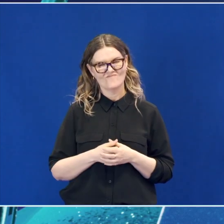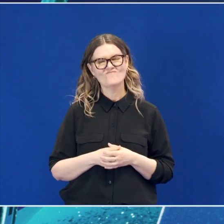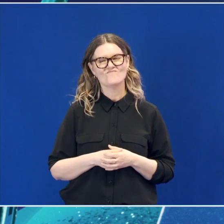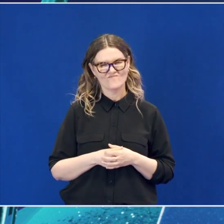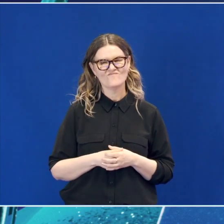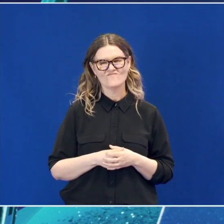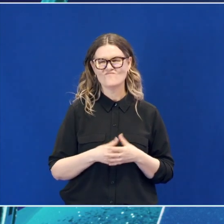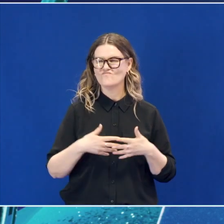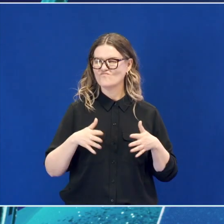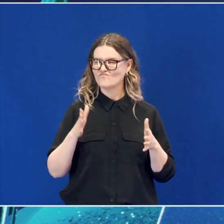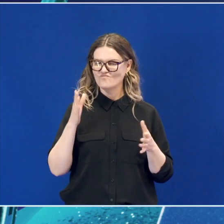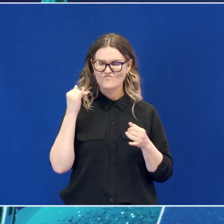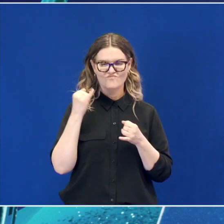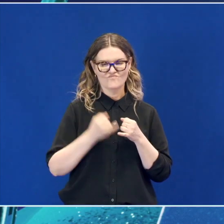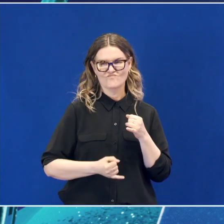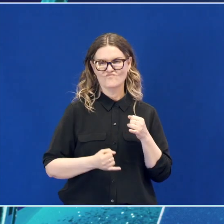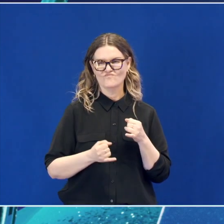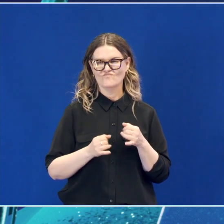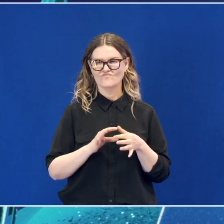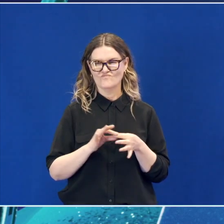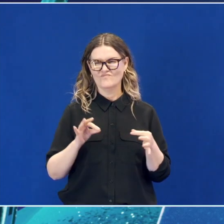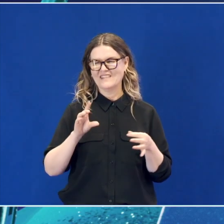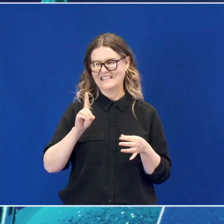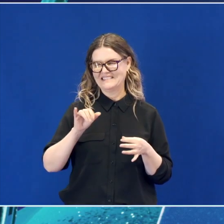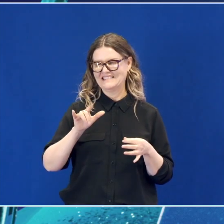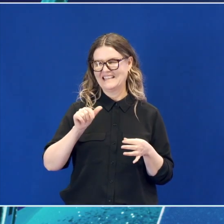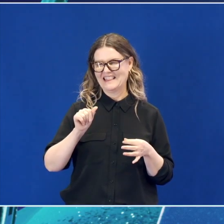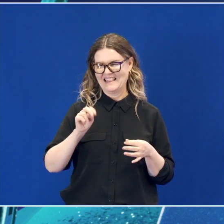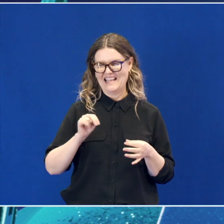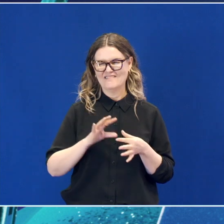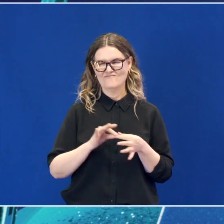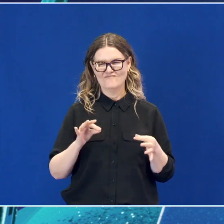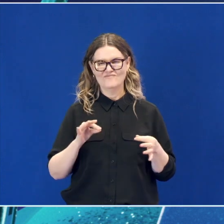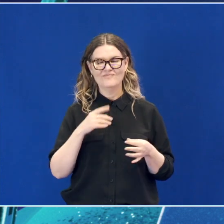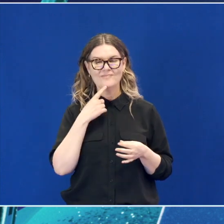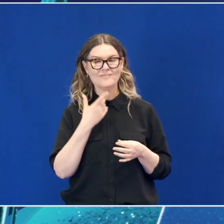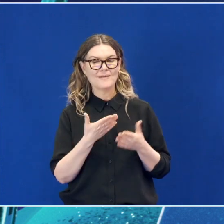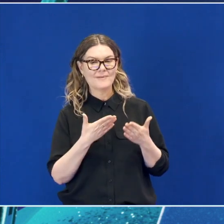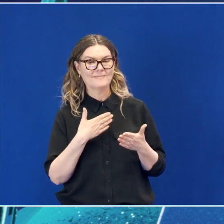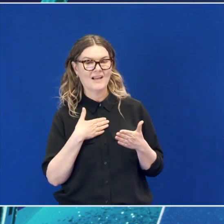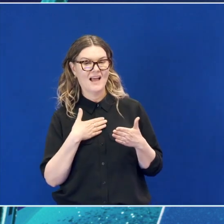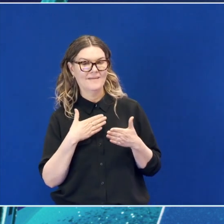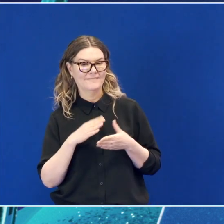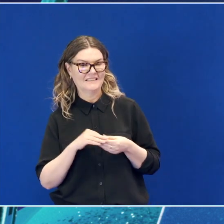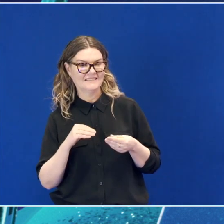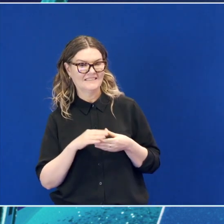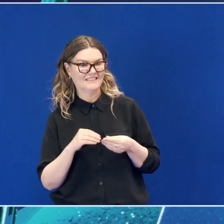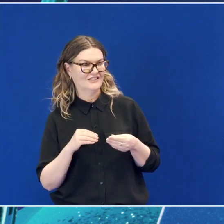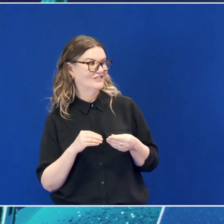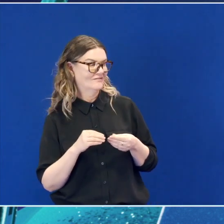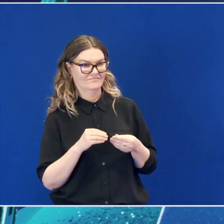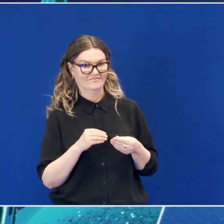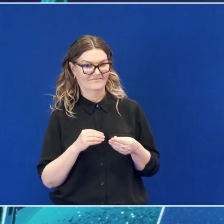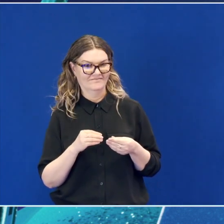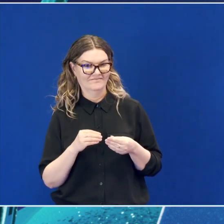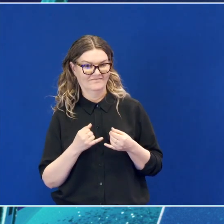But Ed said something very important, I think, which we need to take in account when thinking about what